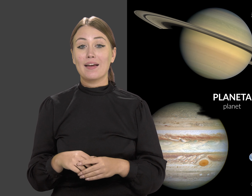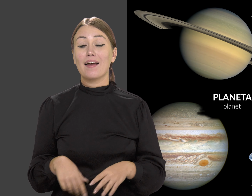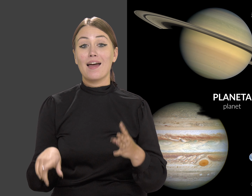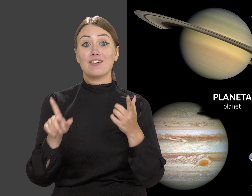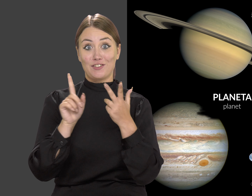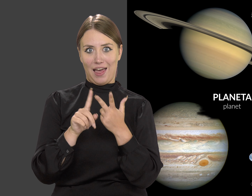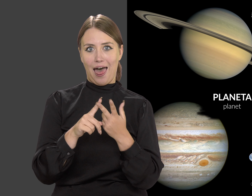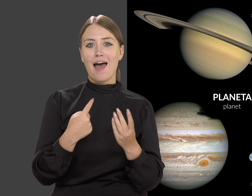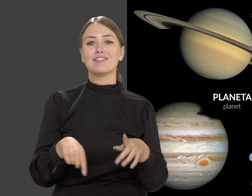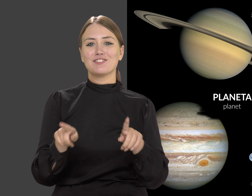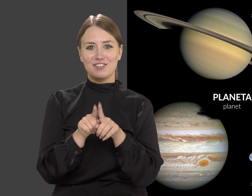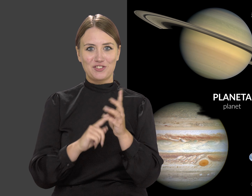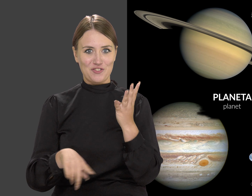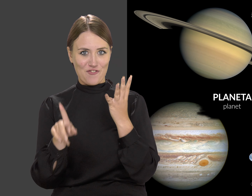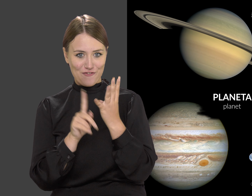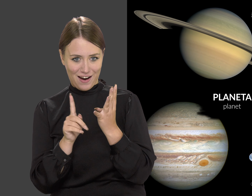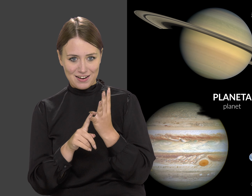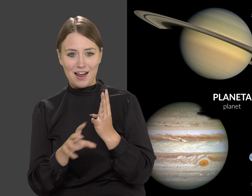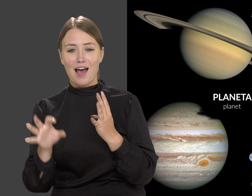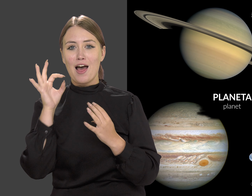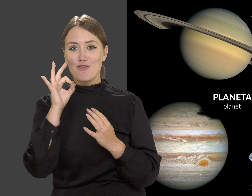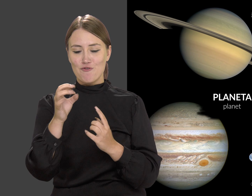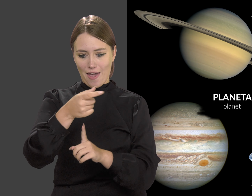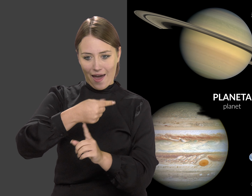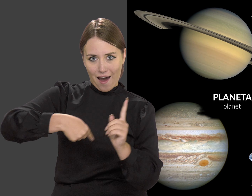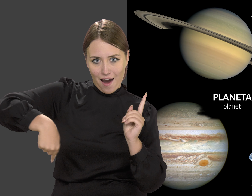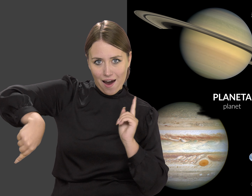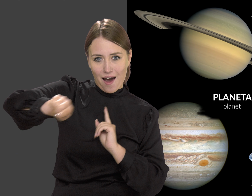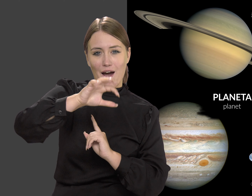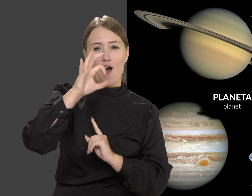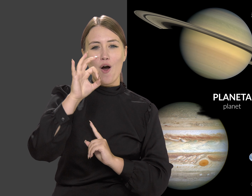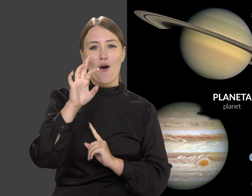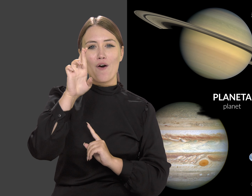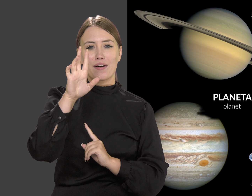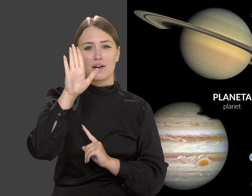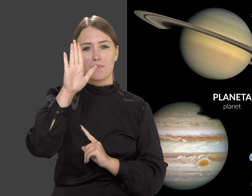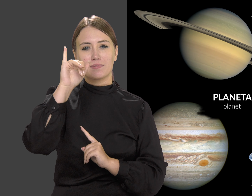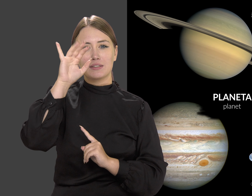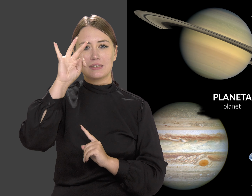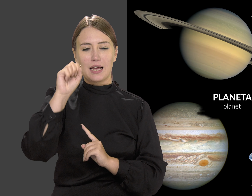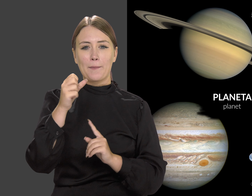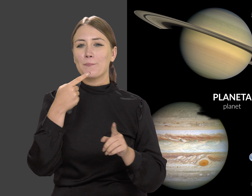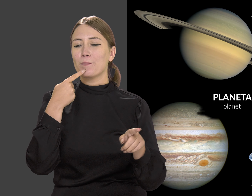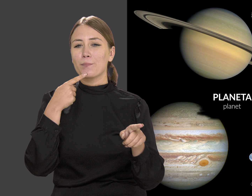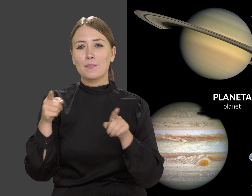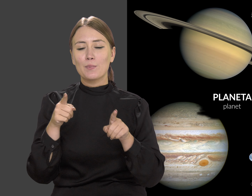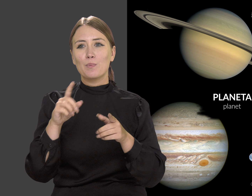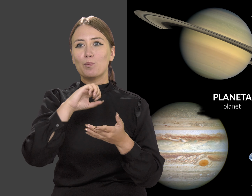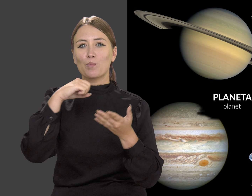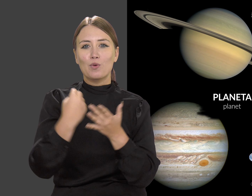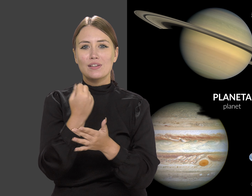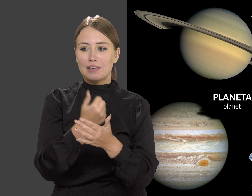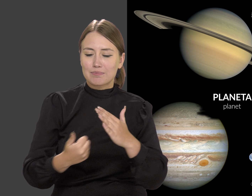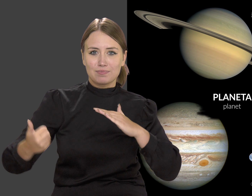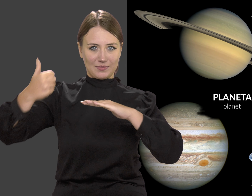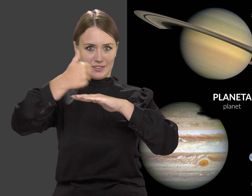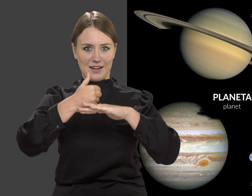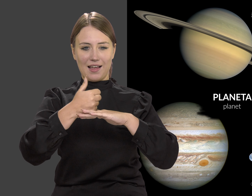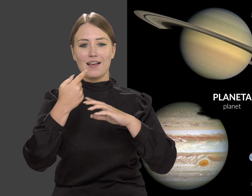4. It must dominate its orbit,